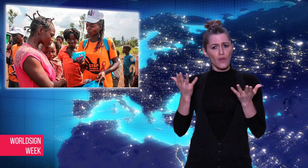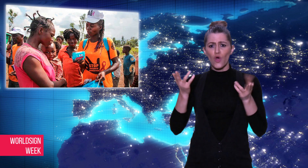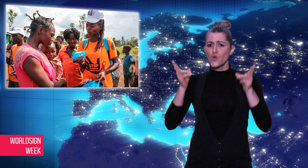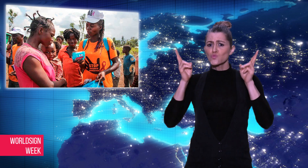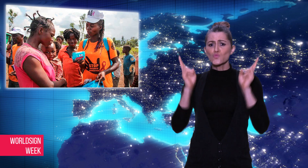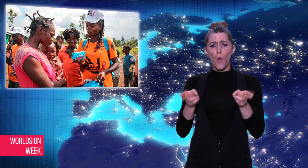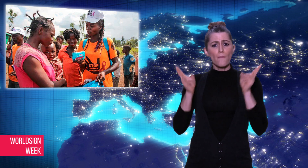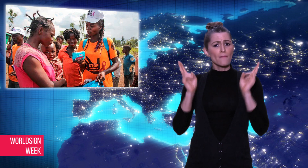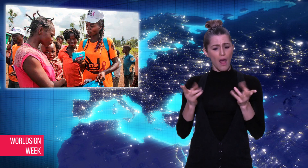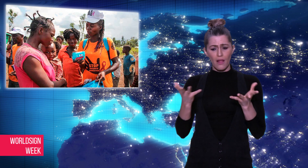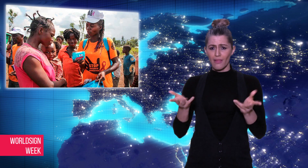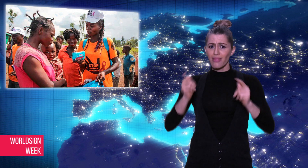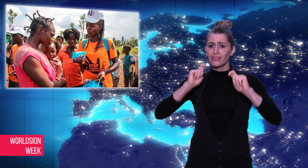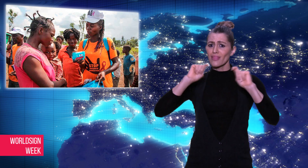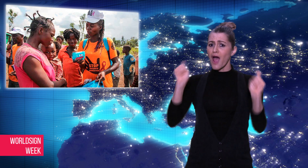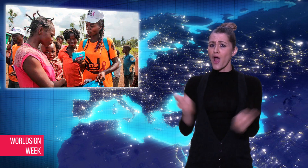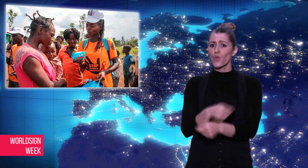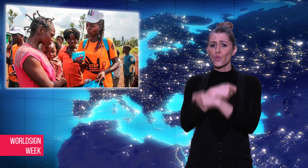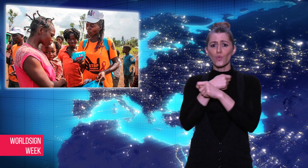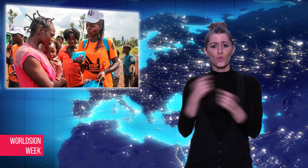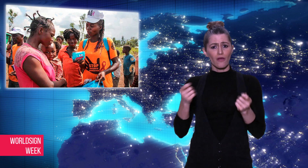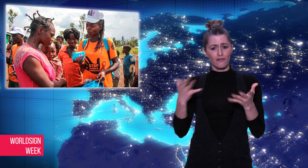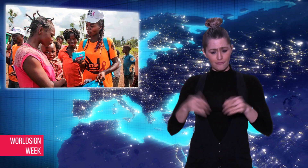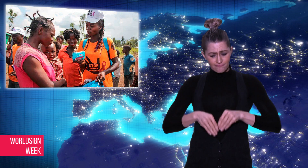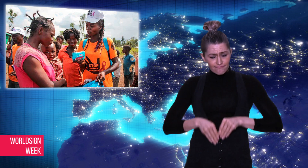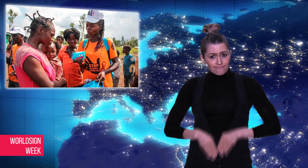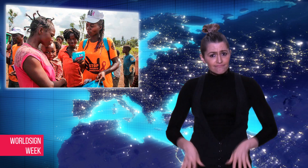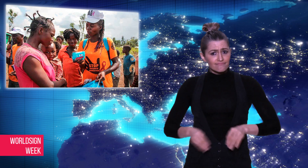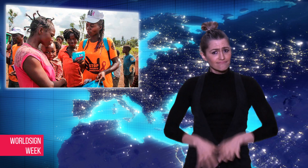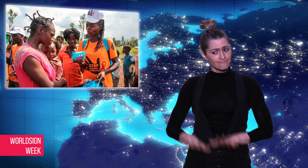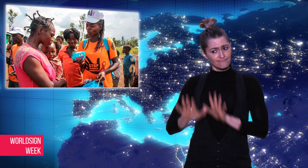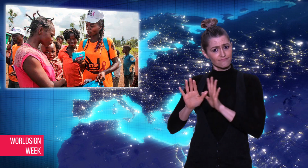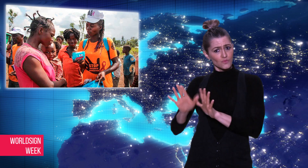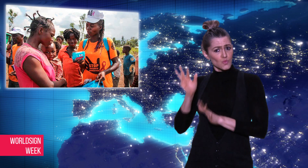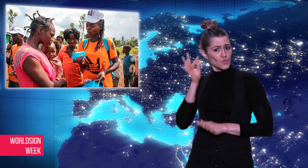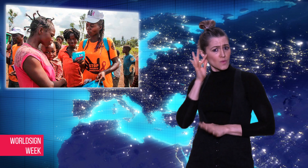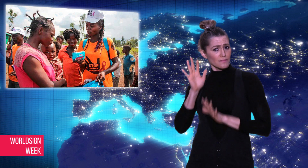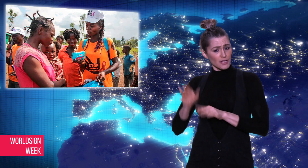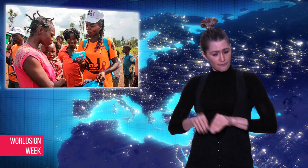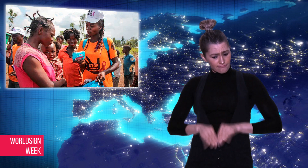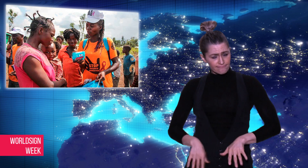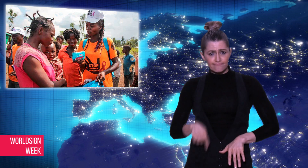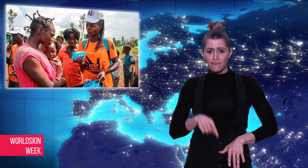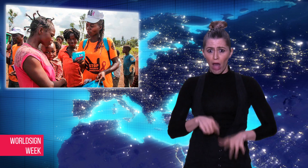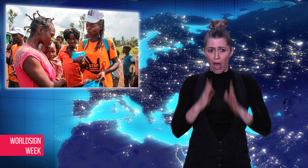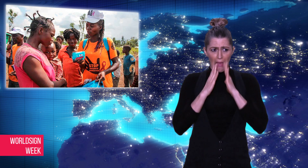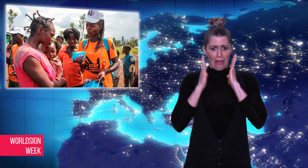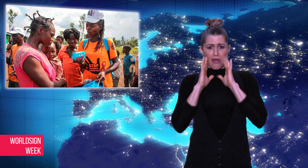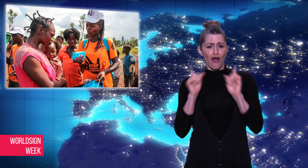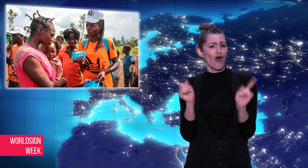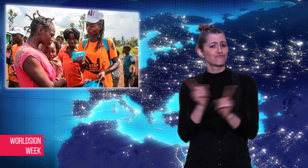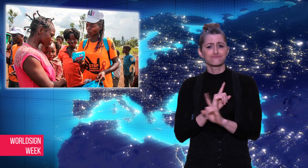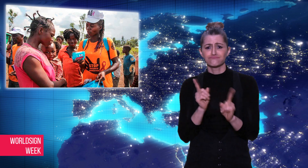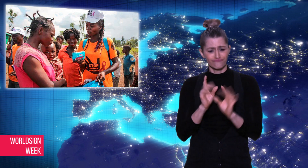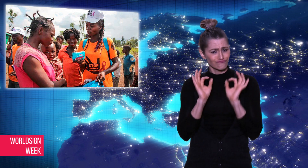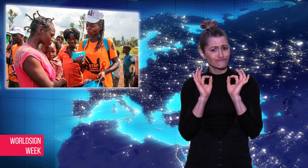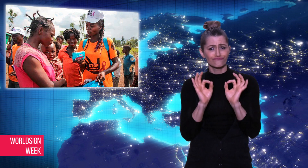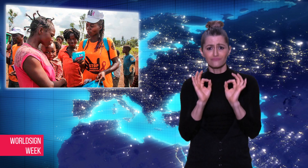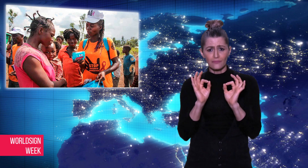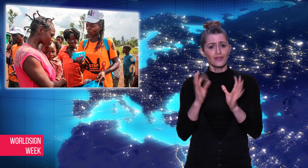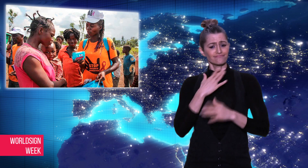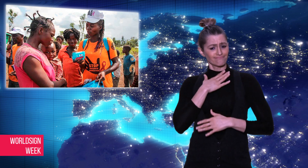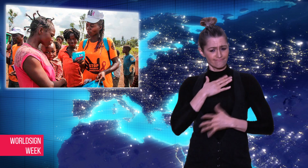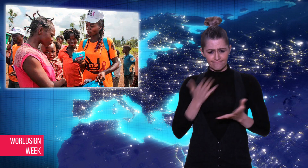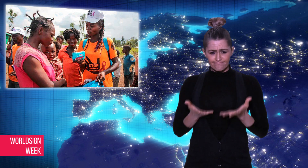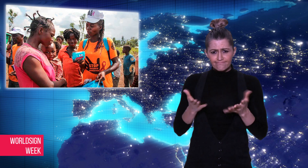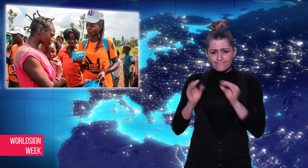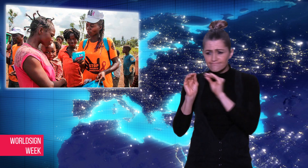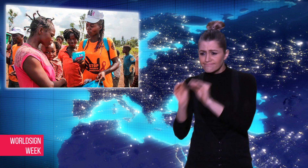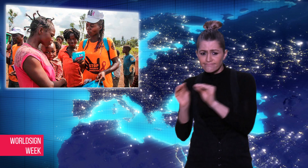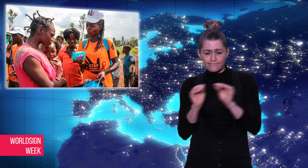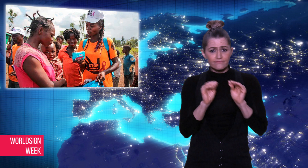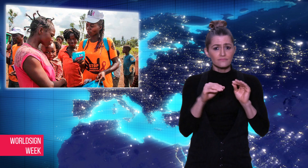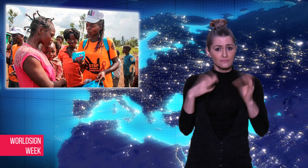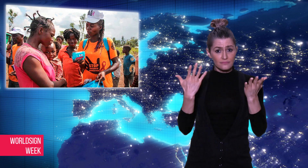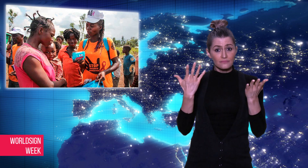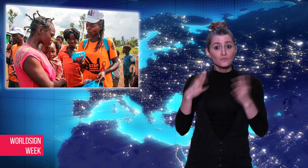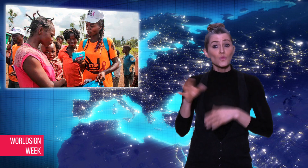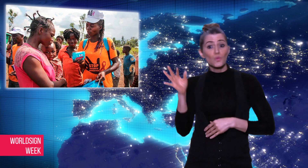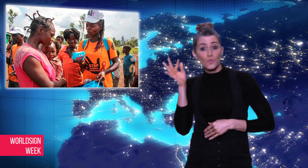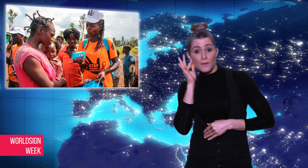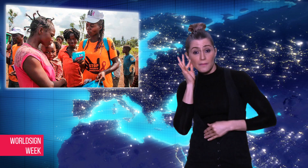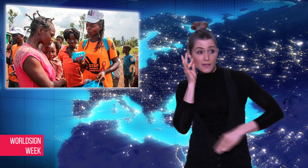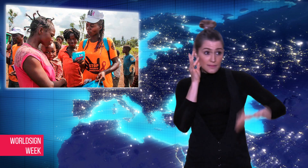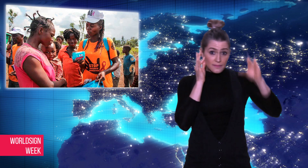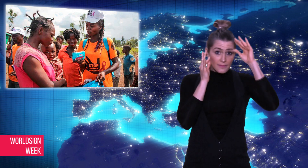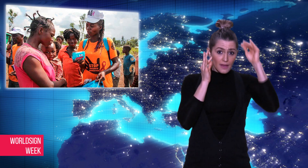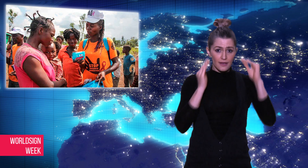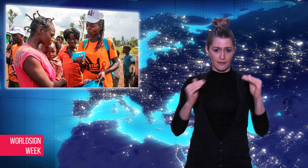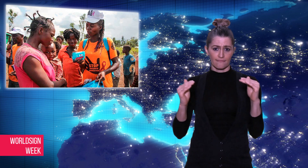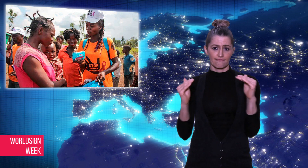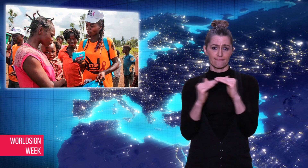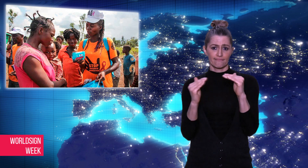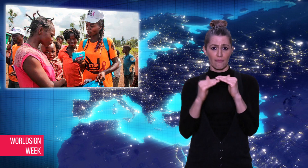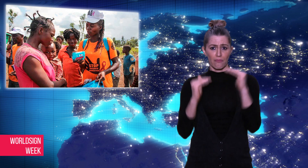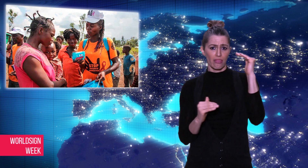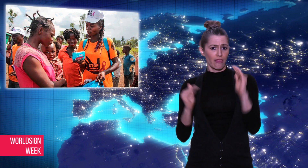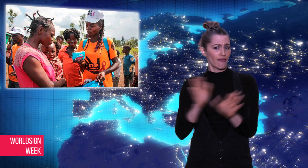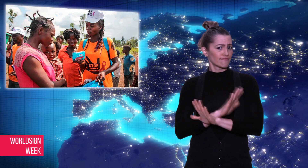boys promoting natural use of menstruation and gender